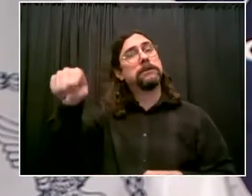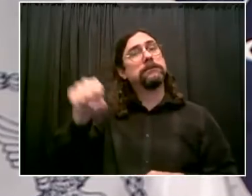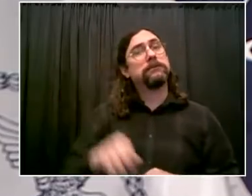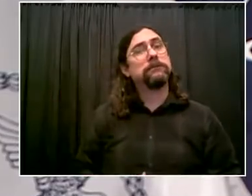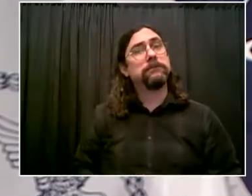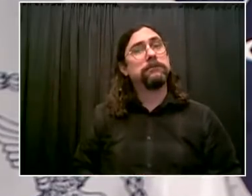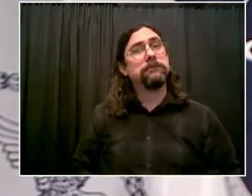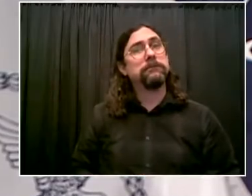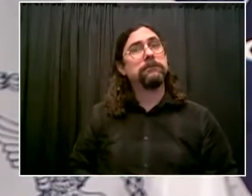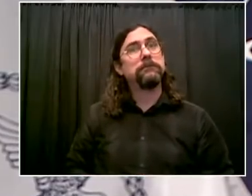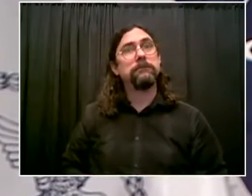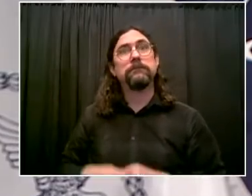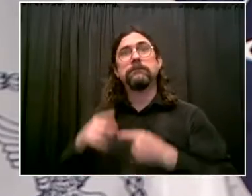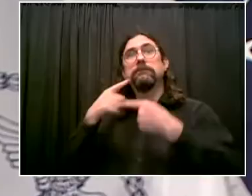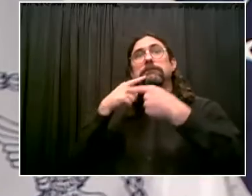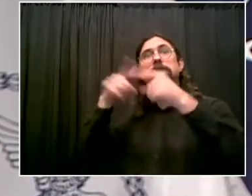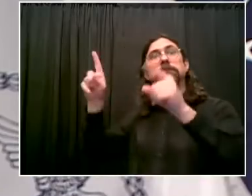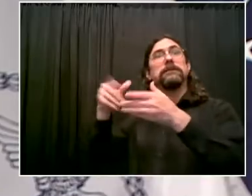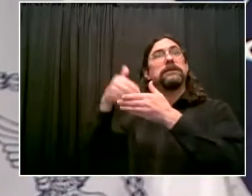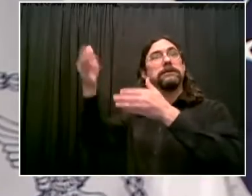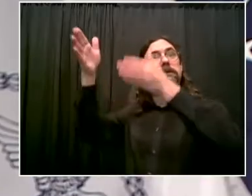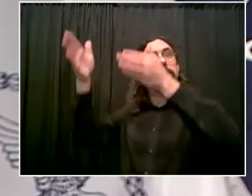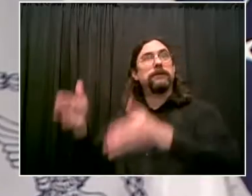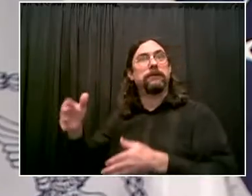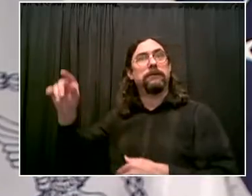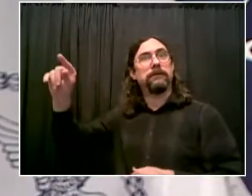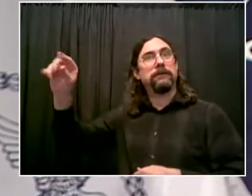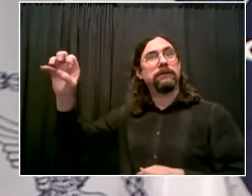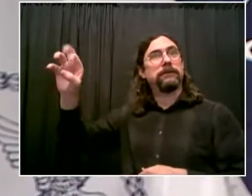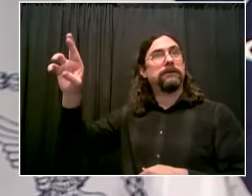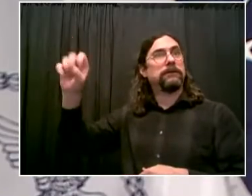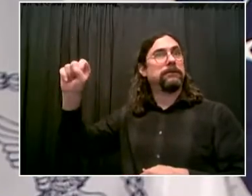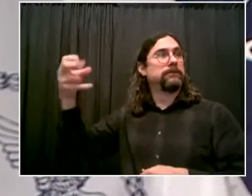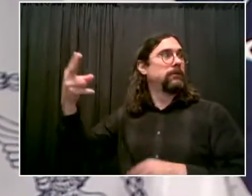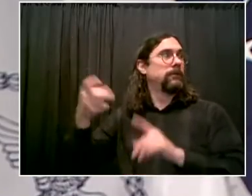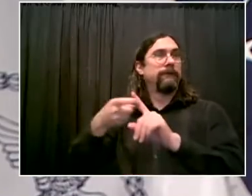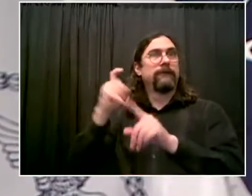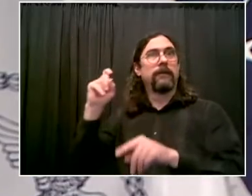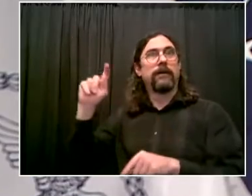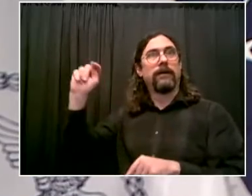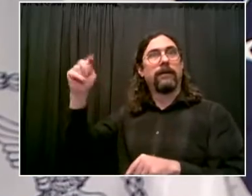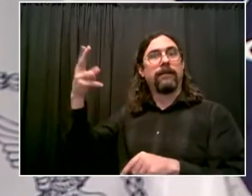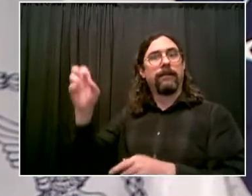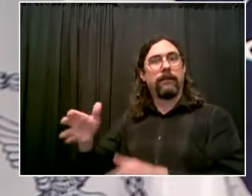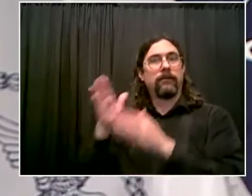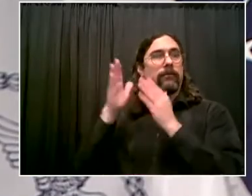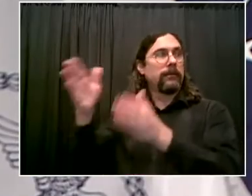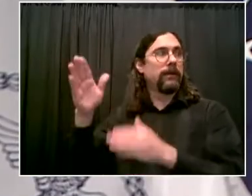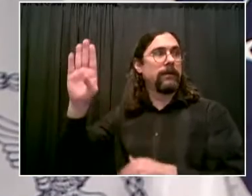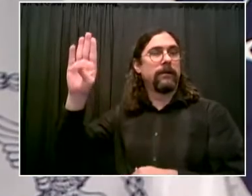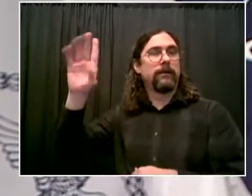IS GERSH FROM STREETSOGBL > >Reporter: THANK YOU FOR TAKING THE CALL HOW ARE YOU